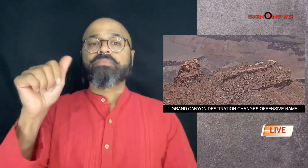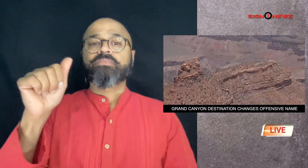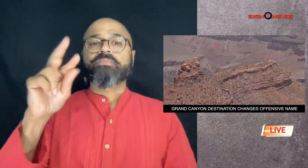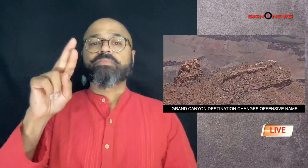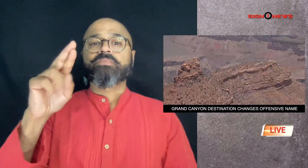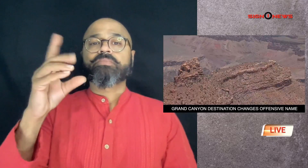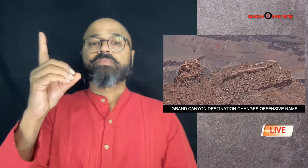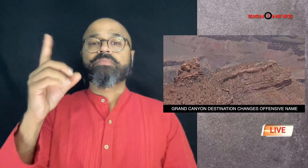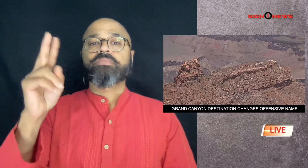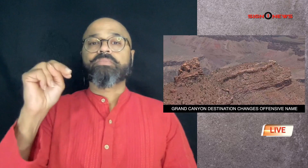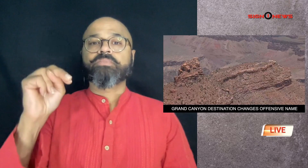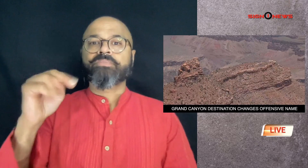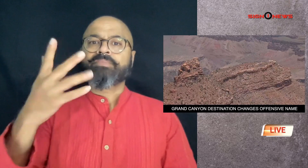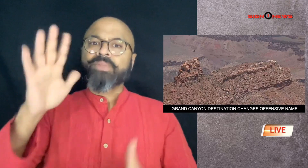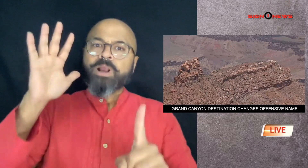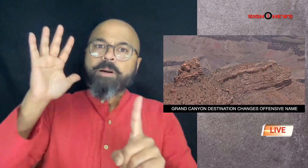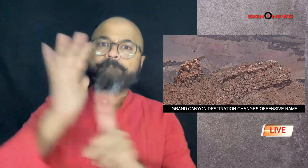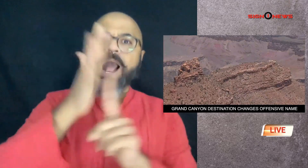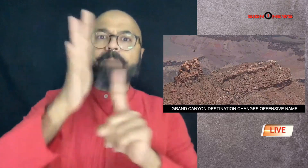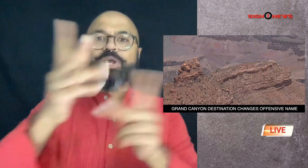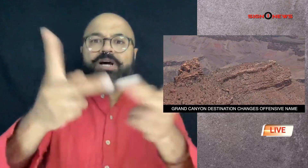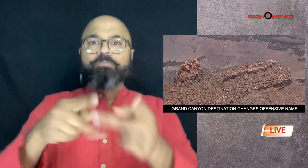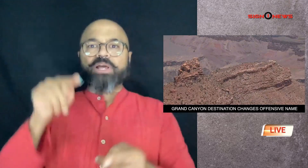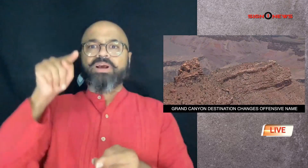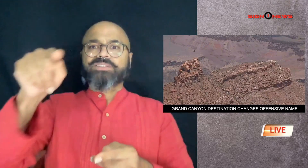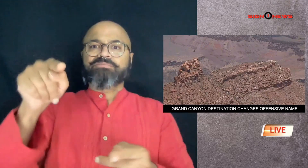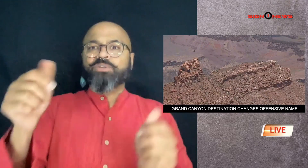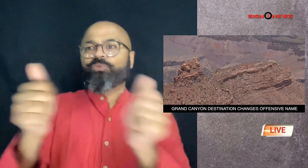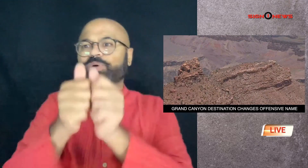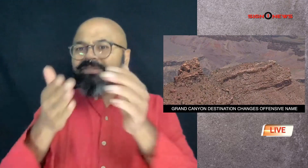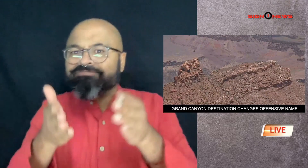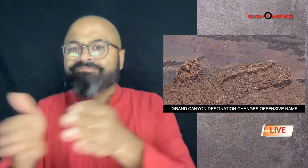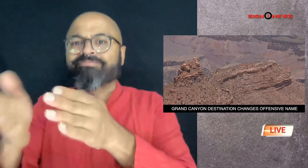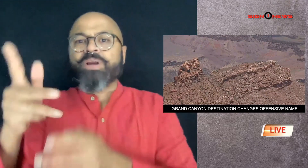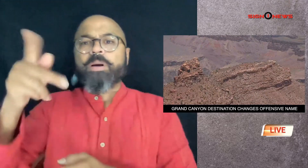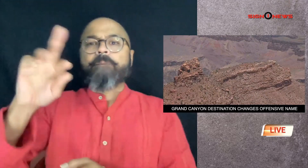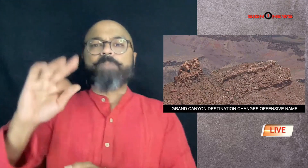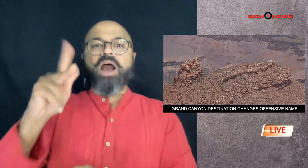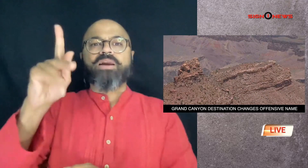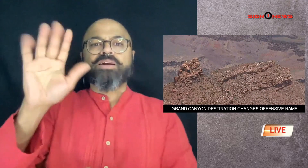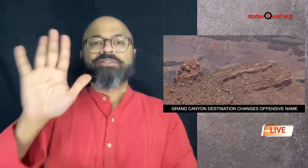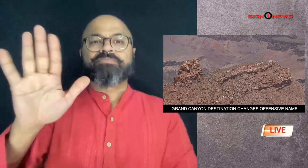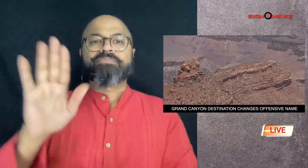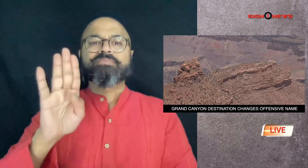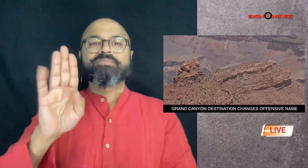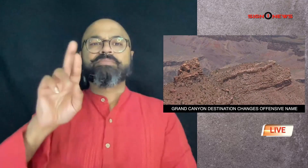Indian Garden is a popular spot along the park's Bright Angel trail